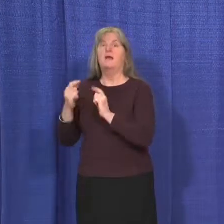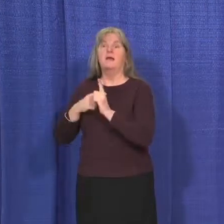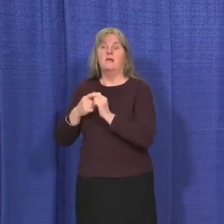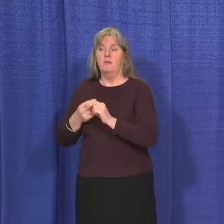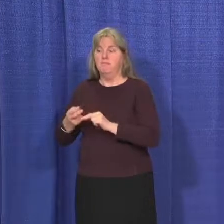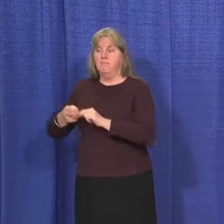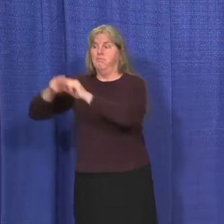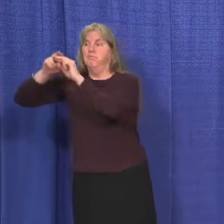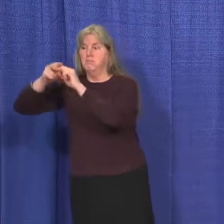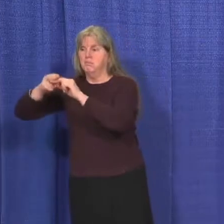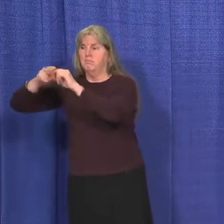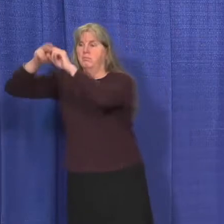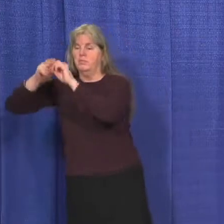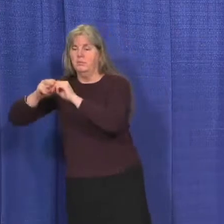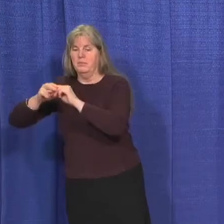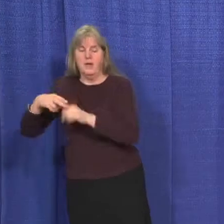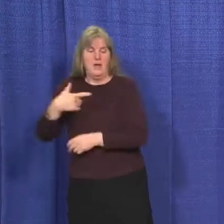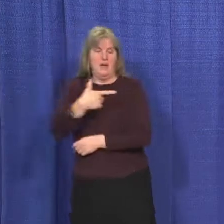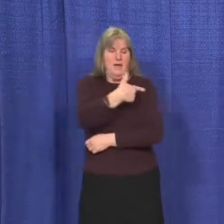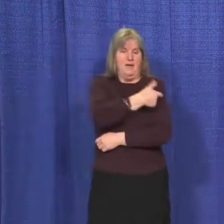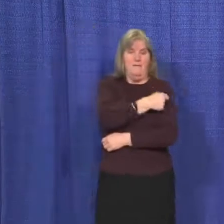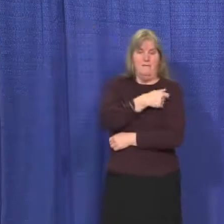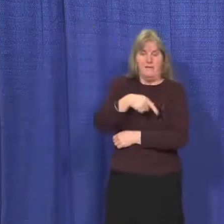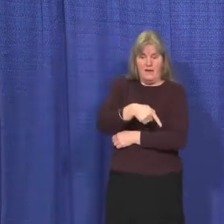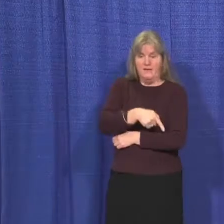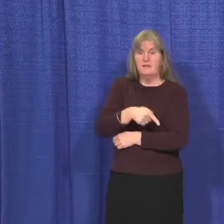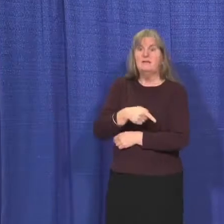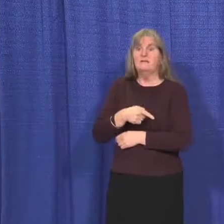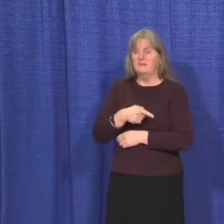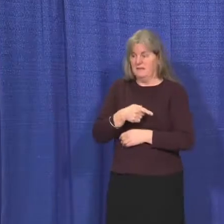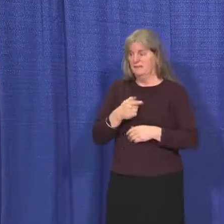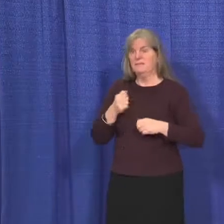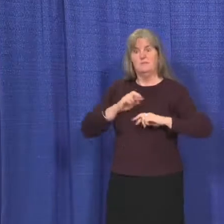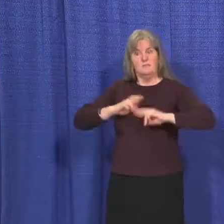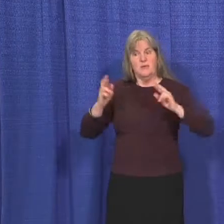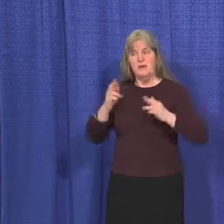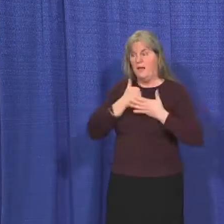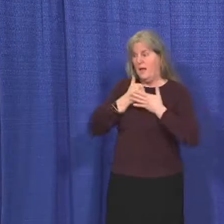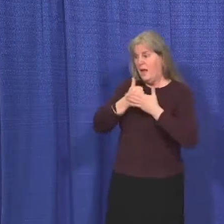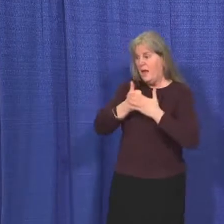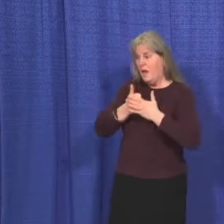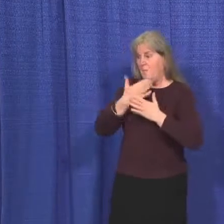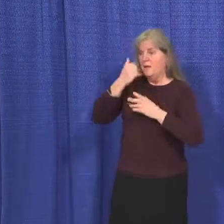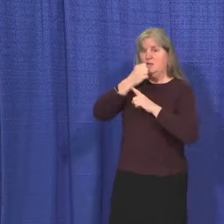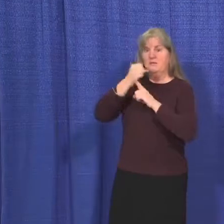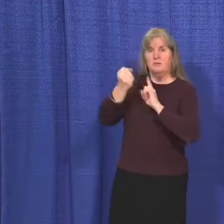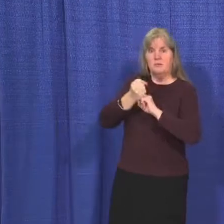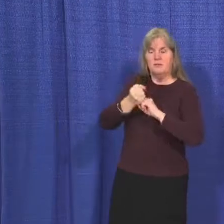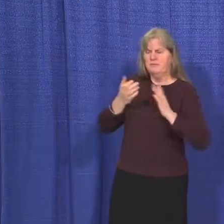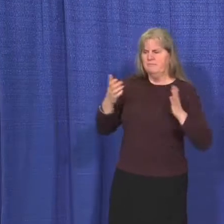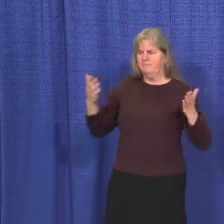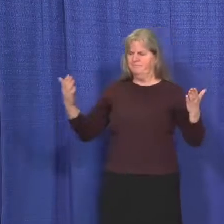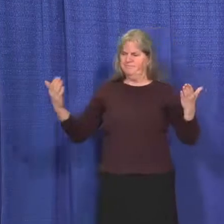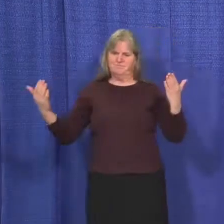worsening trends we are seeing around the world, while vaccines are still hour to get out of this pandemic.